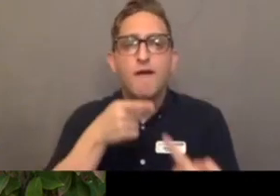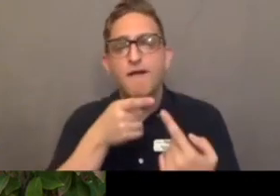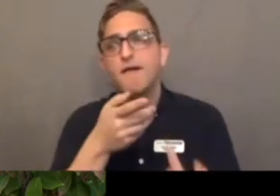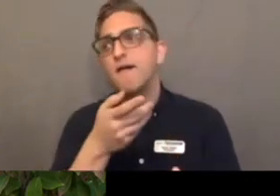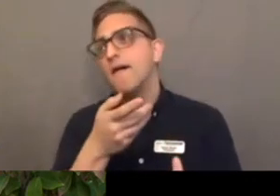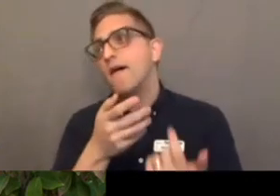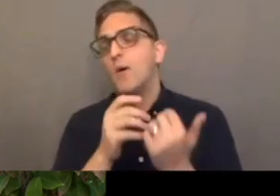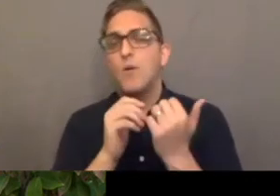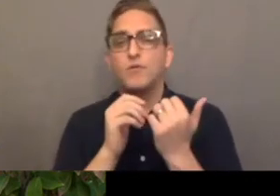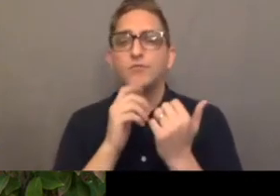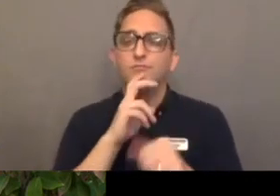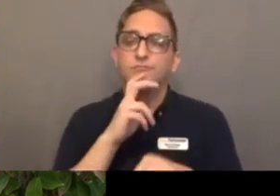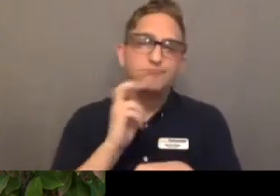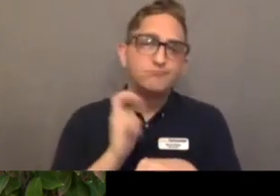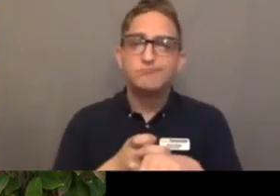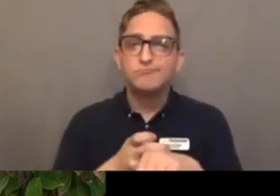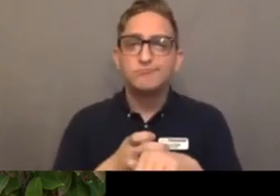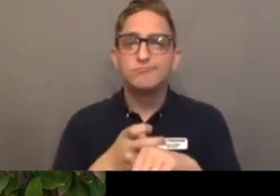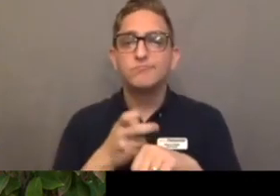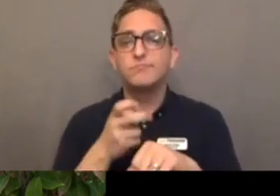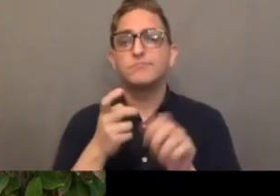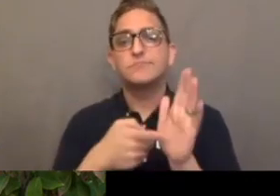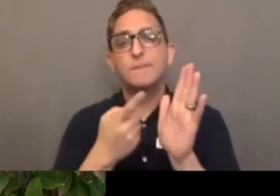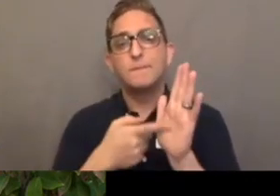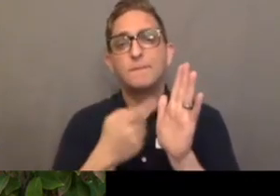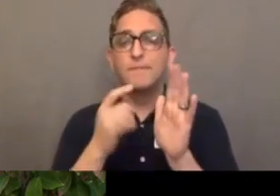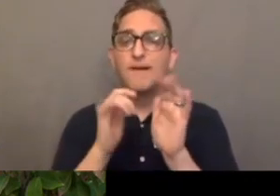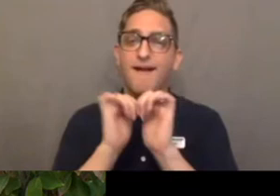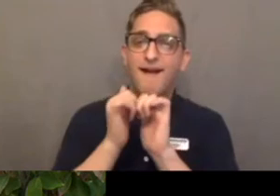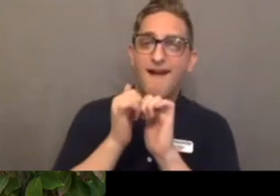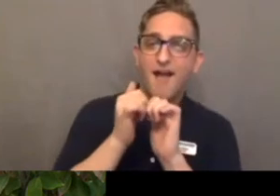how difficult it can be sometimes to try to navigate these differences. This question